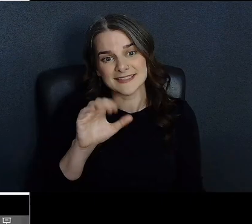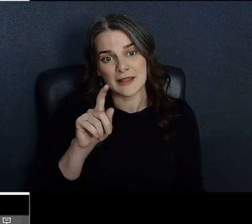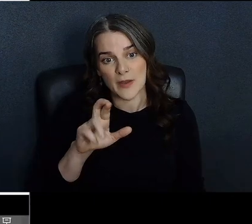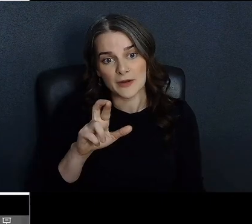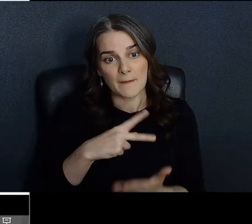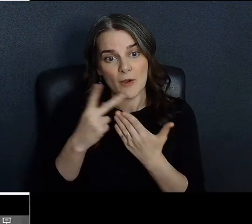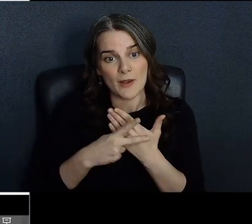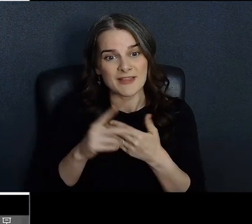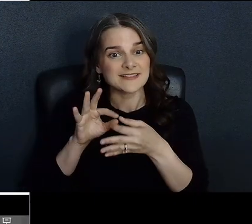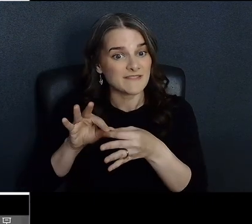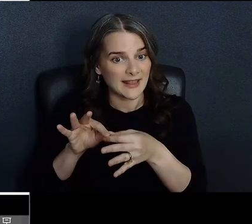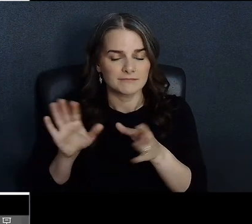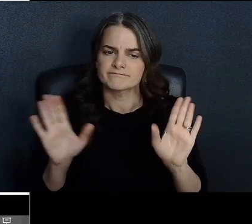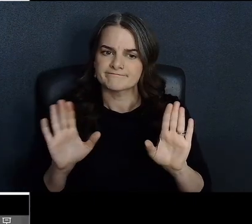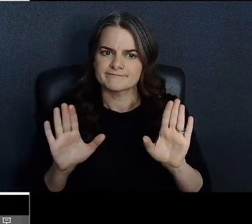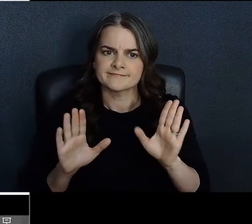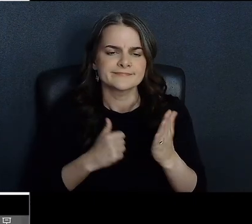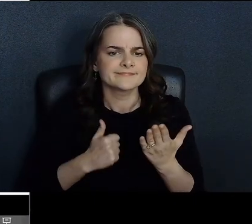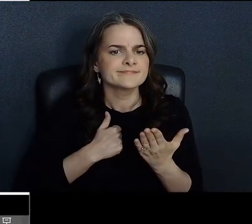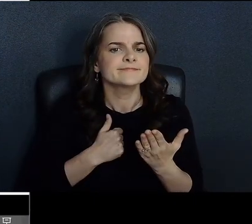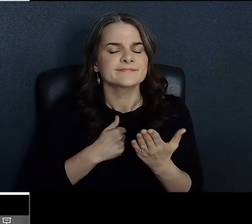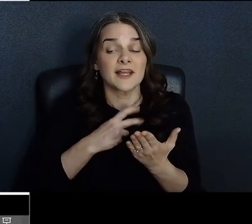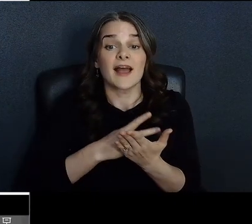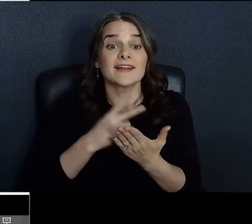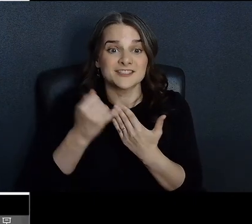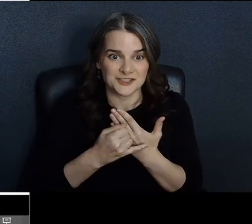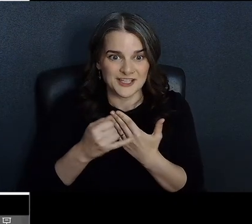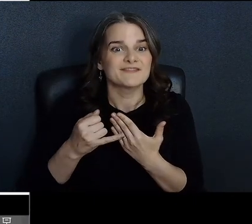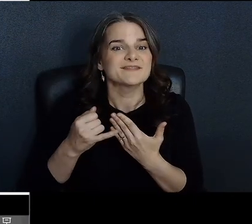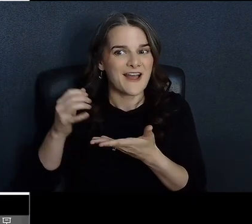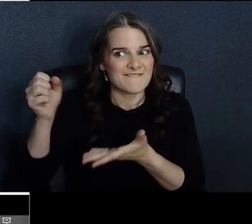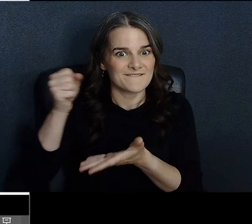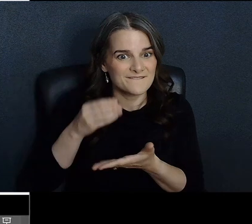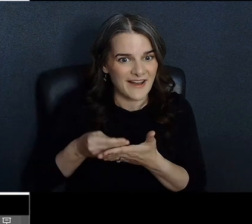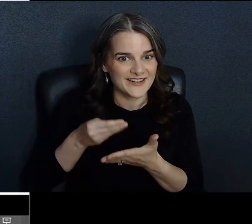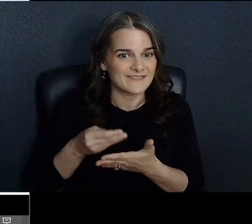sorry, this is an initiative funded by the Office of Developmental Programs